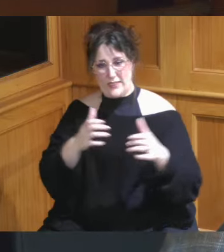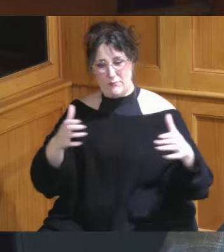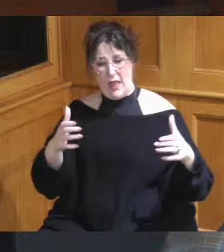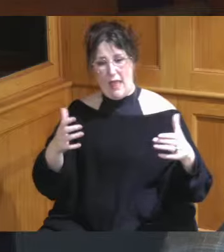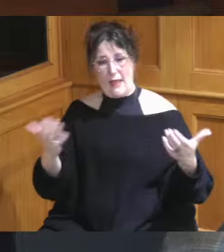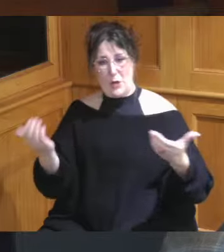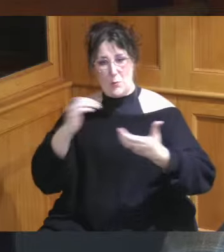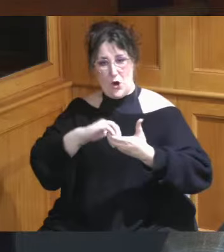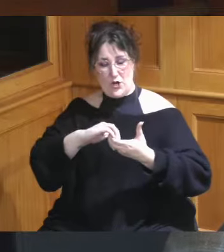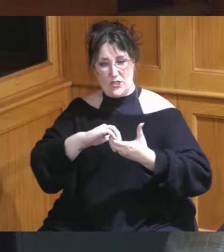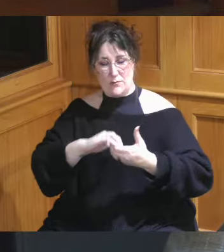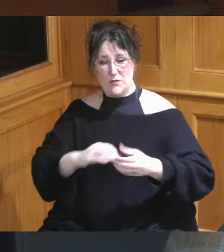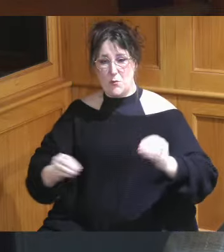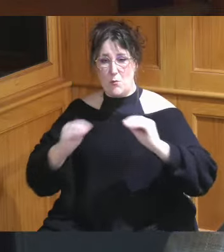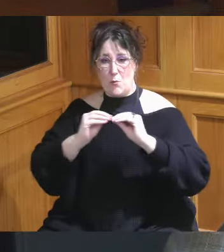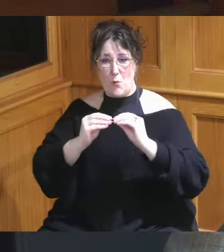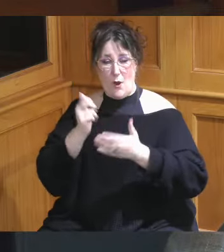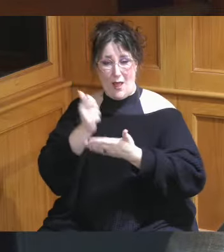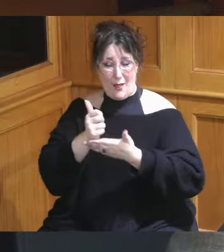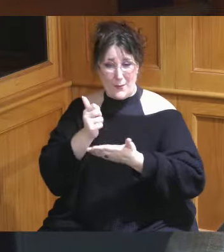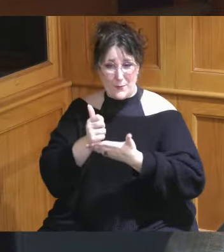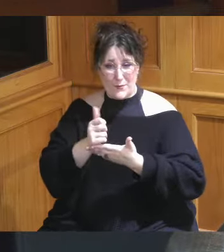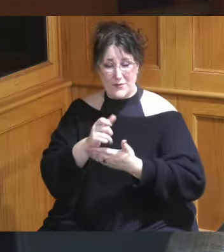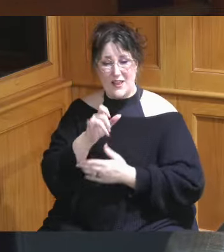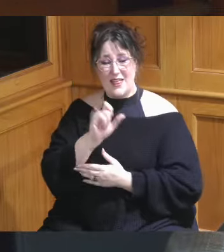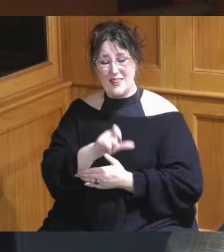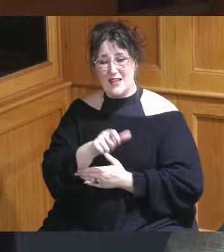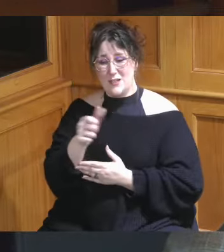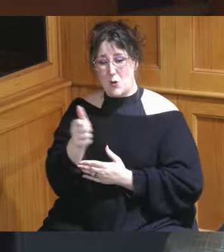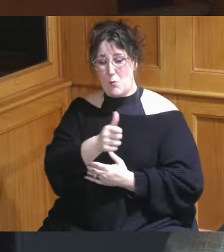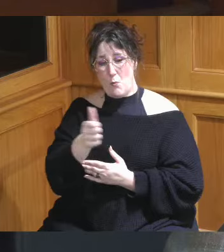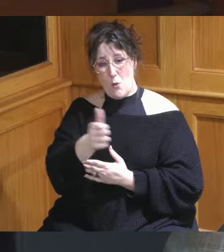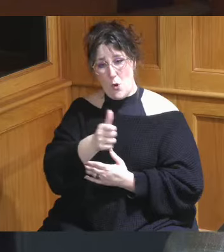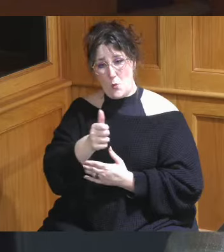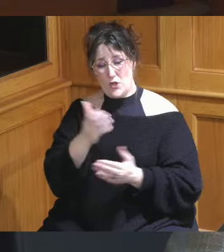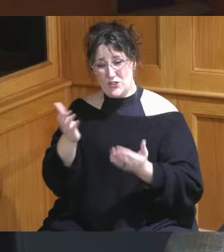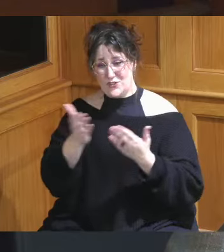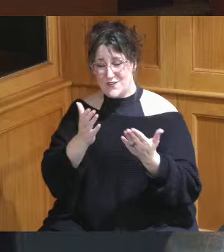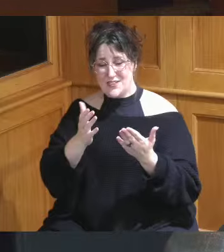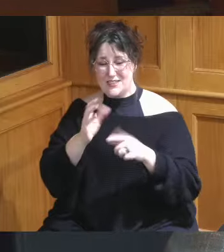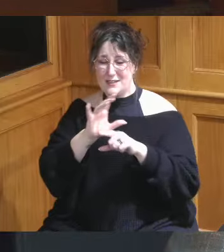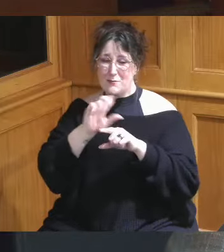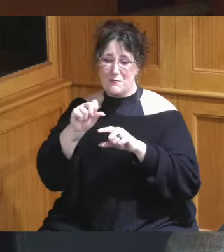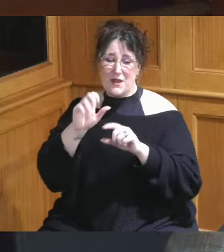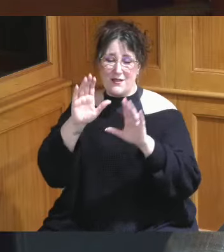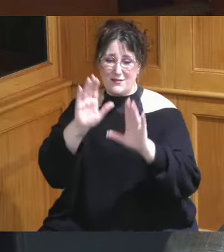and more help. This is our mobile services and it's been doing a phenomenal job. was able to